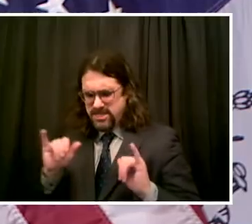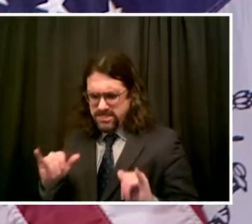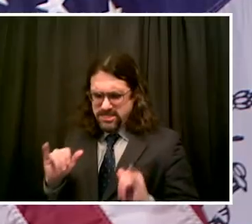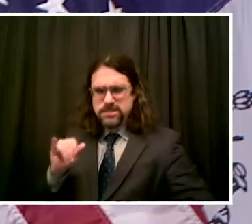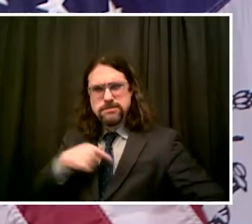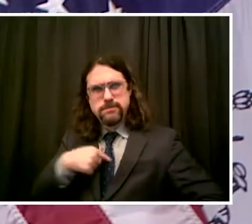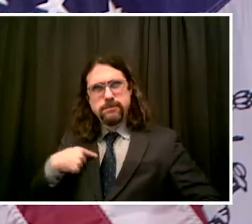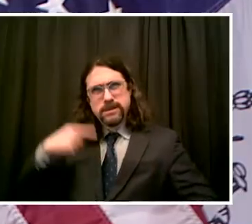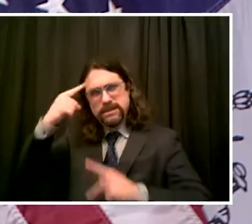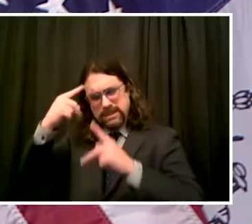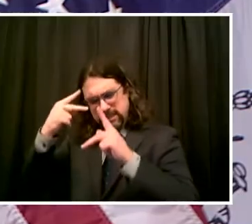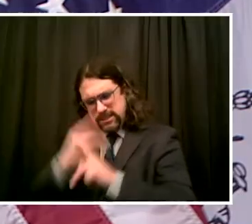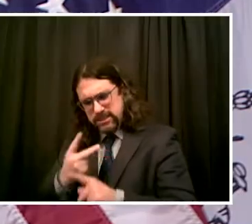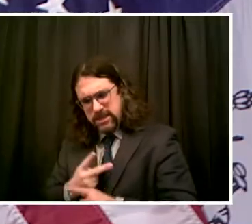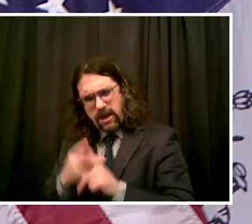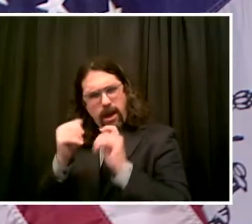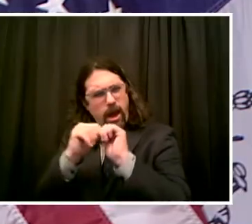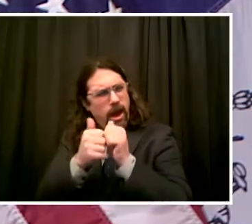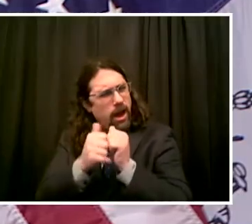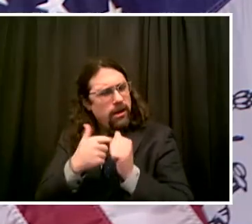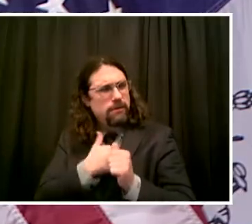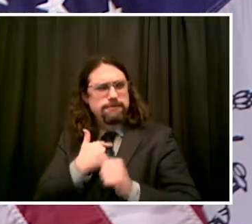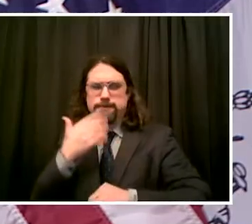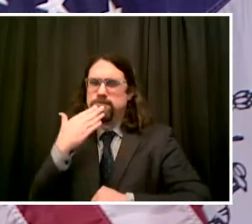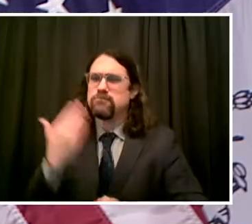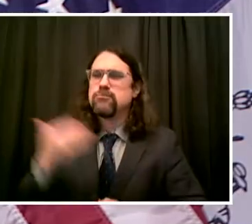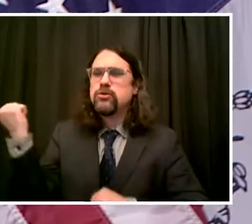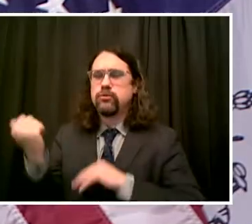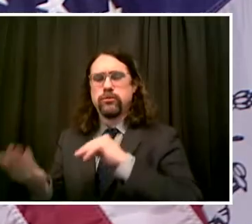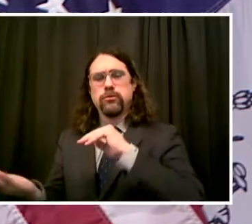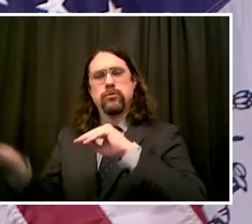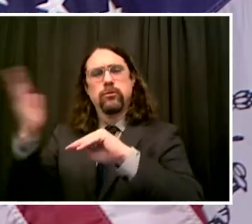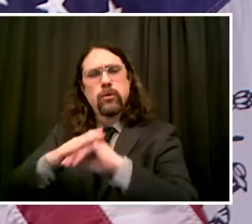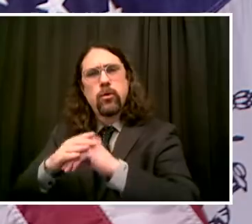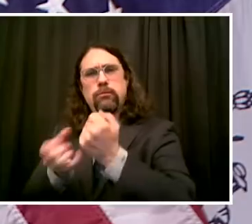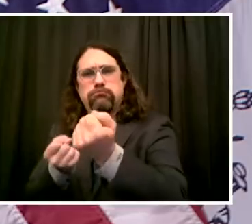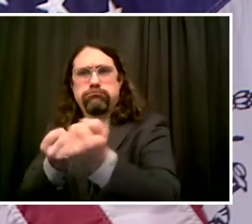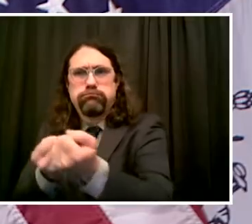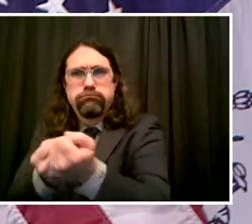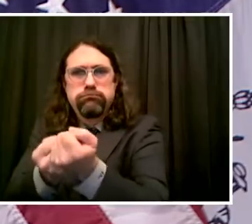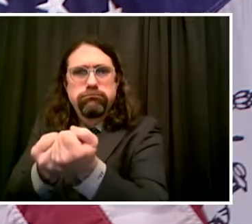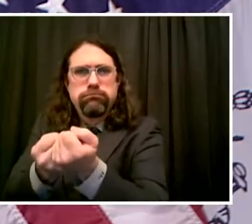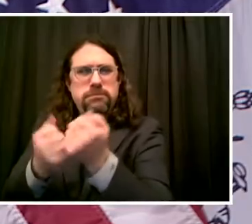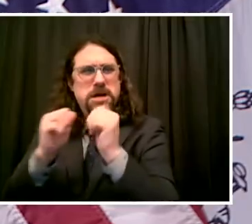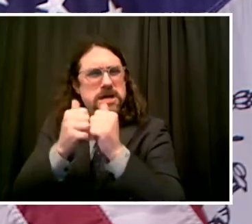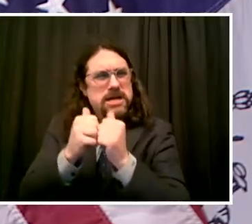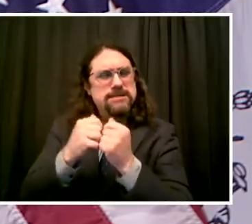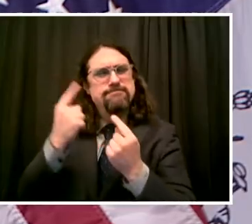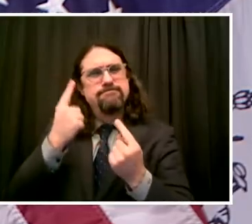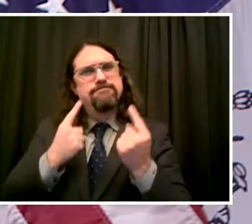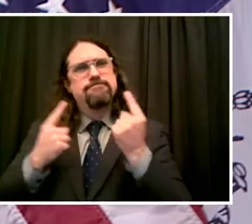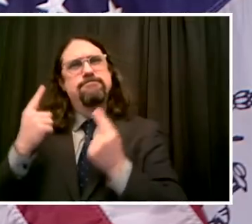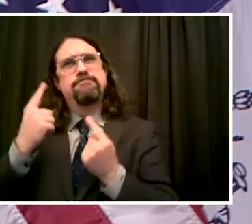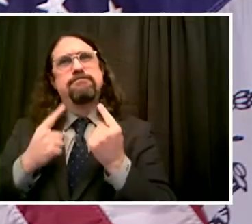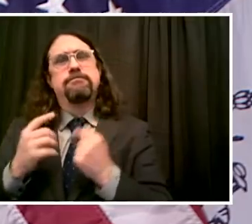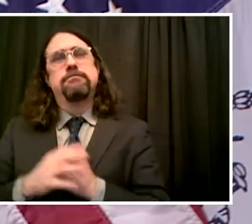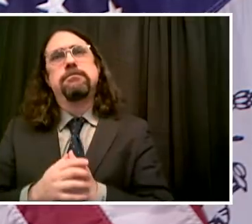AND NEED T HEL